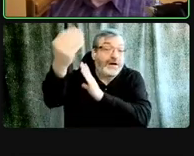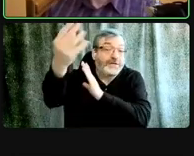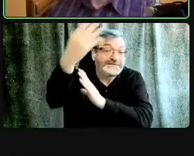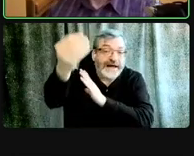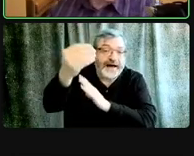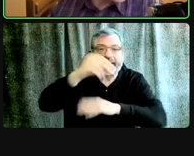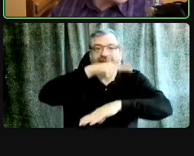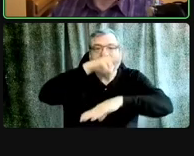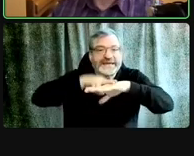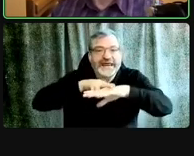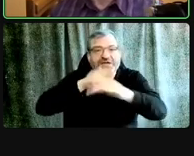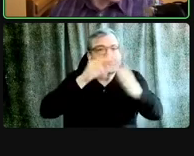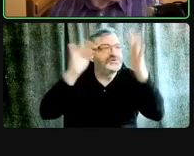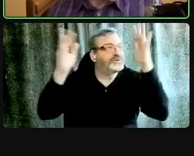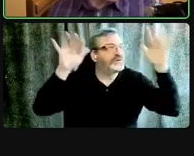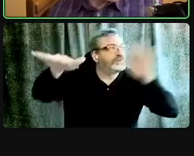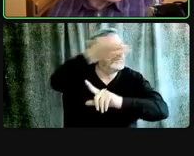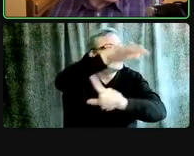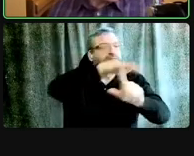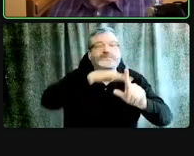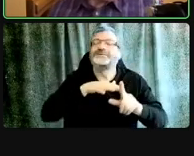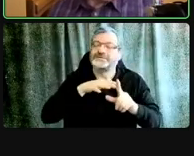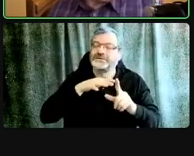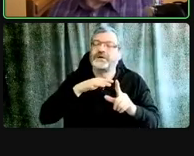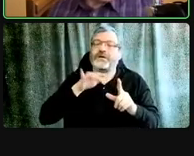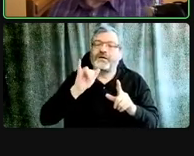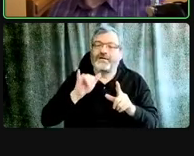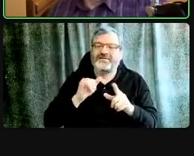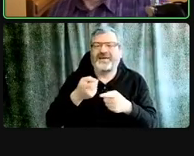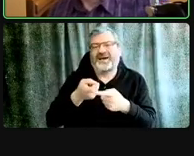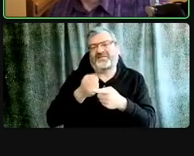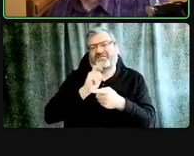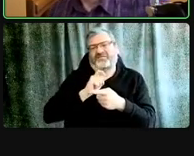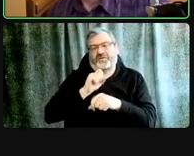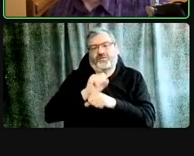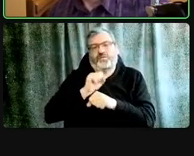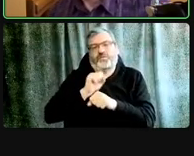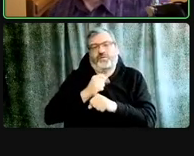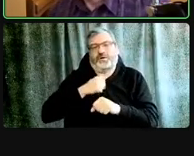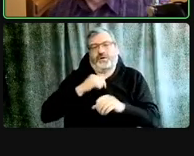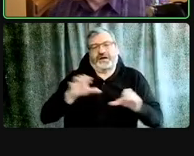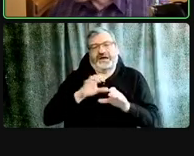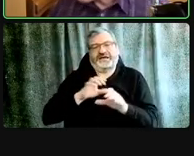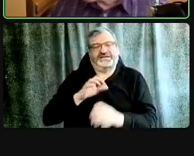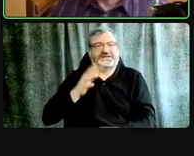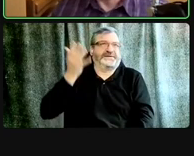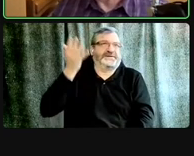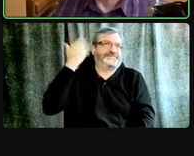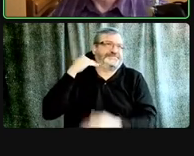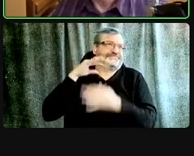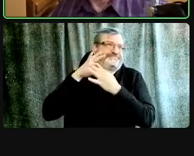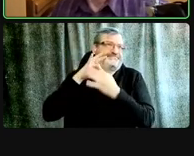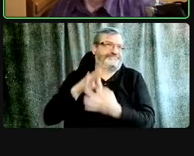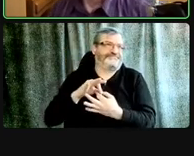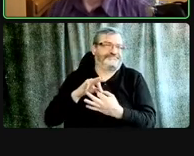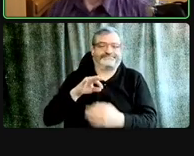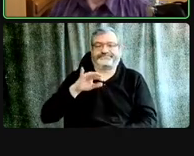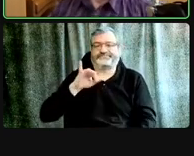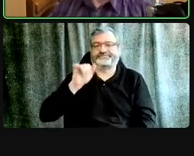And it actually grows out of work that I did with Janet Roseman